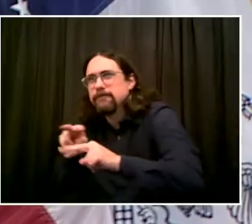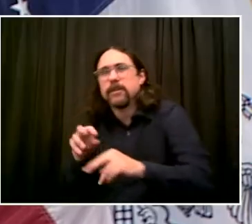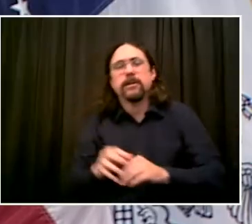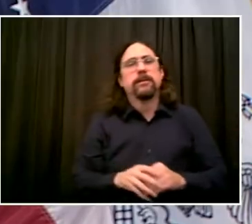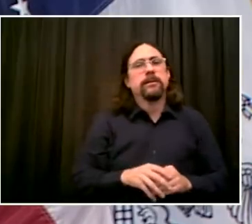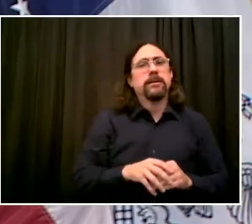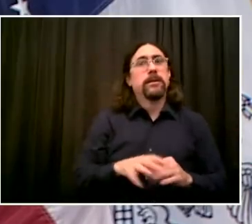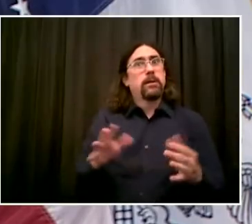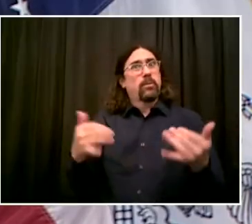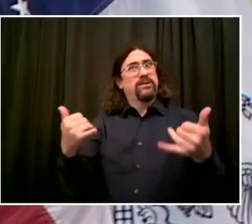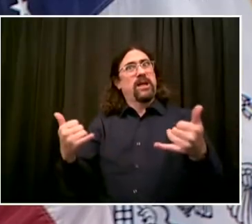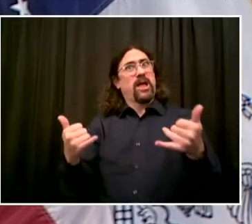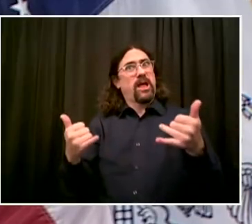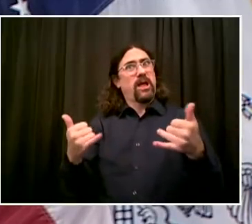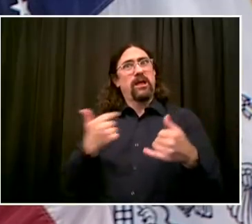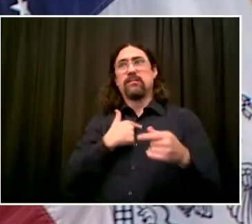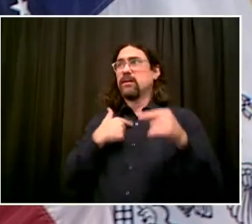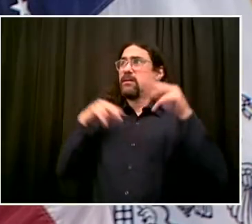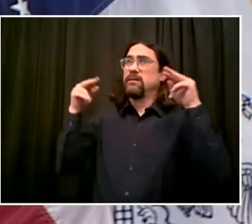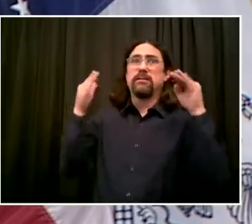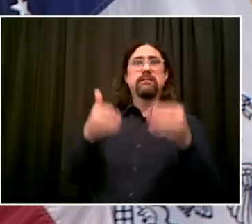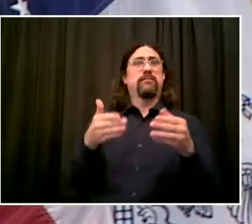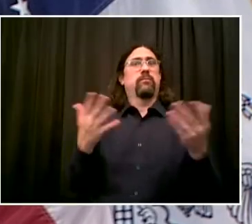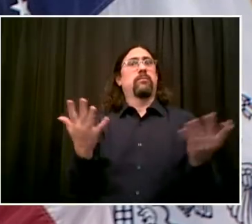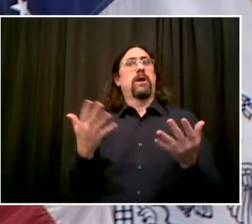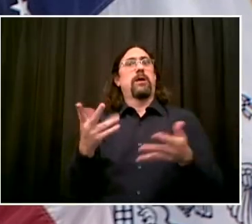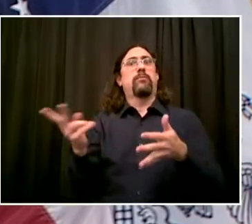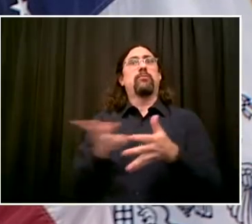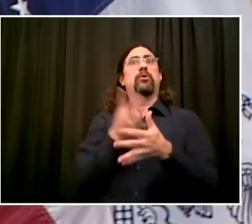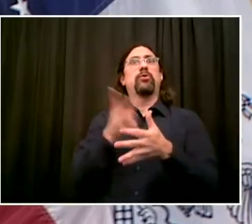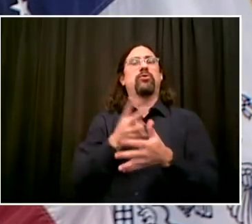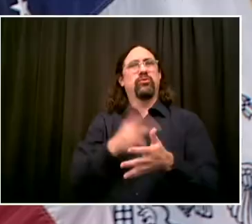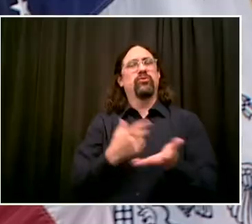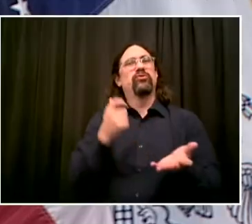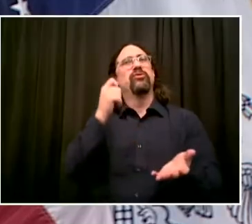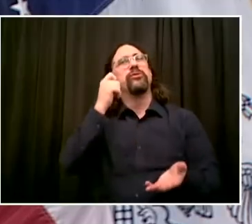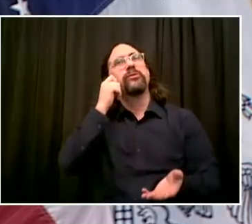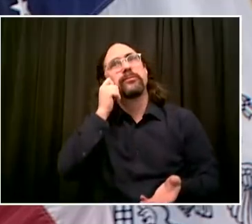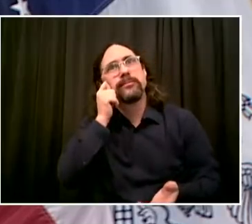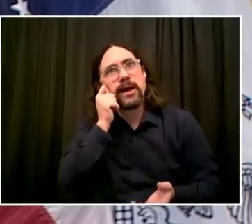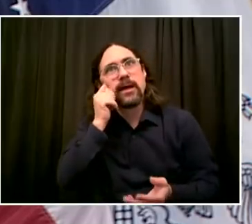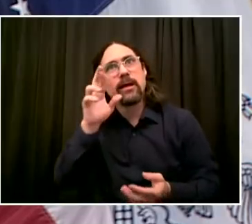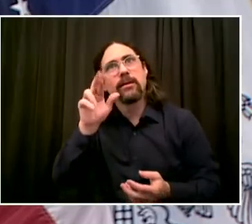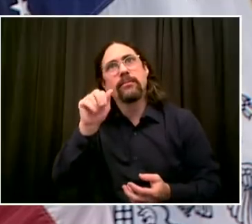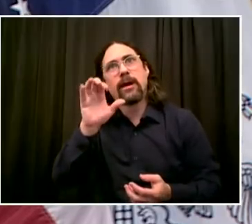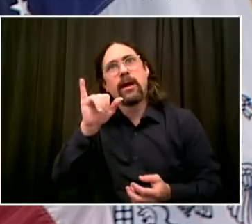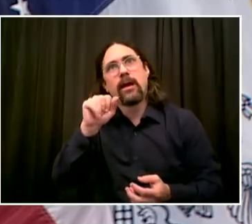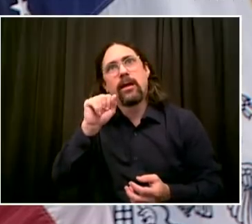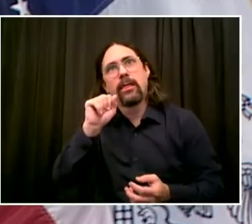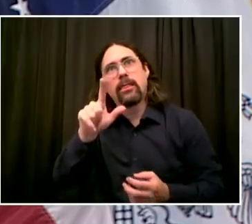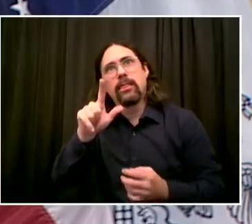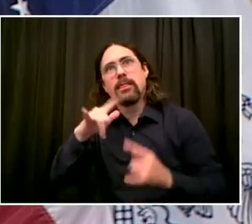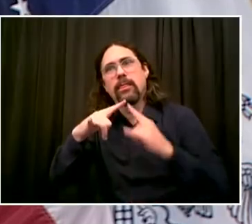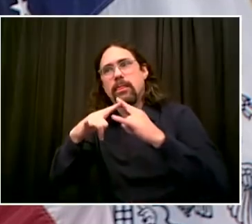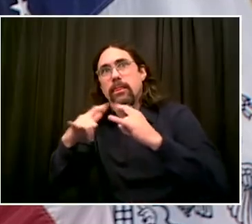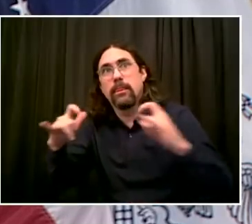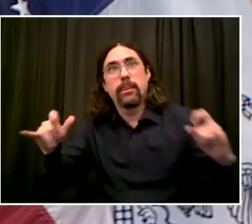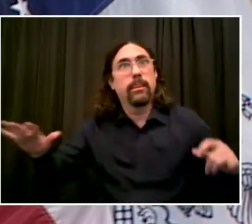PLANNING PRINCIPLES, THE PRCATIACL REALIITETS H AT MATTER TO NEW YORKERS LIKE AFFORDABLE HOUSING AND JOB CREATION. YES, OF COURSE, EVERYTHING WE ARE DOING IN THE GOVERNMENT RIGHT NOW IS ABOUT ADDRESSING